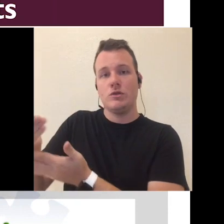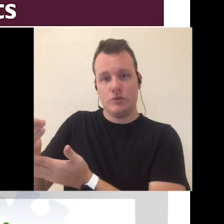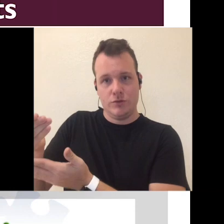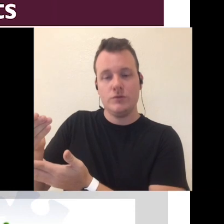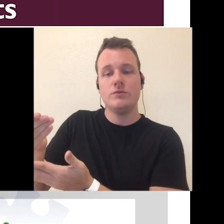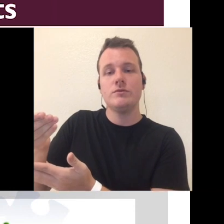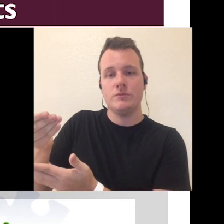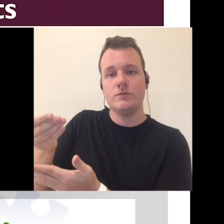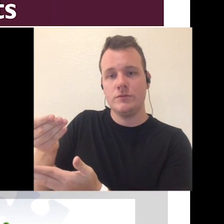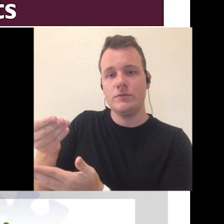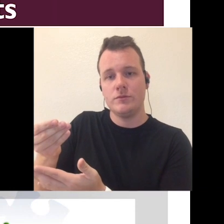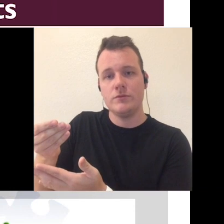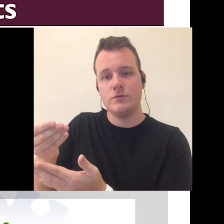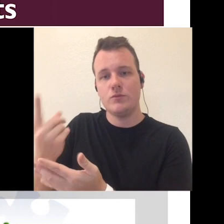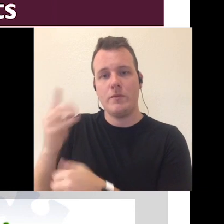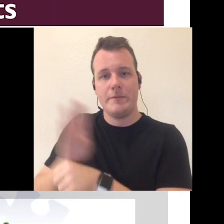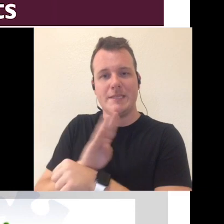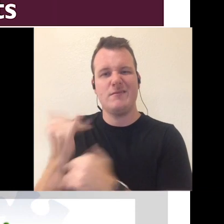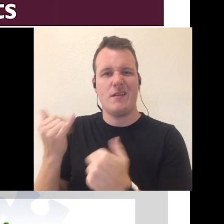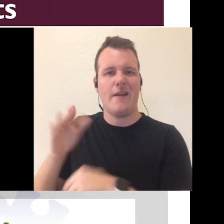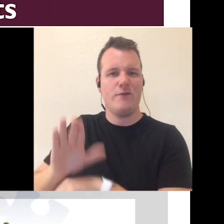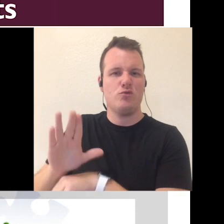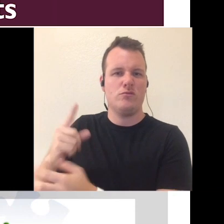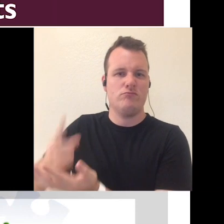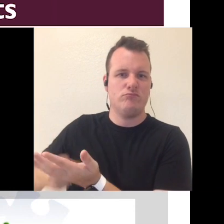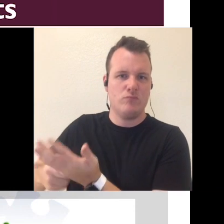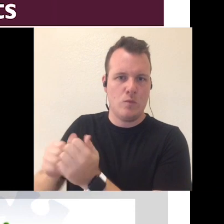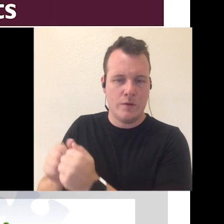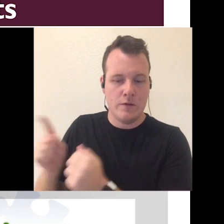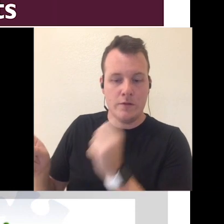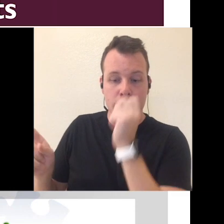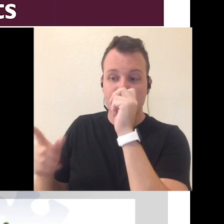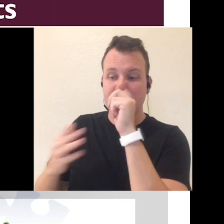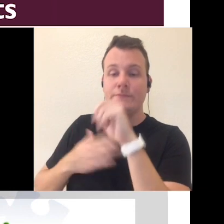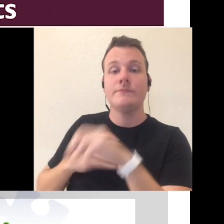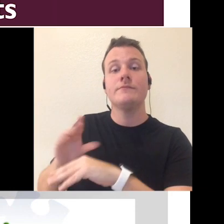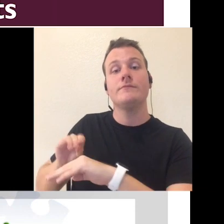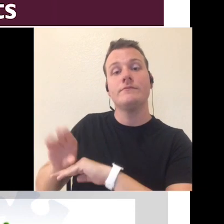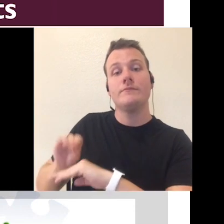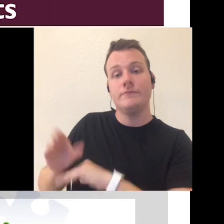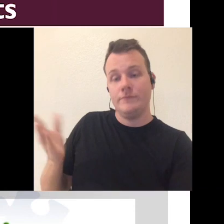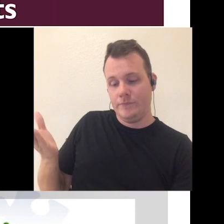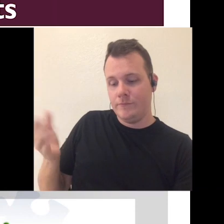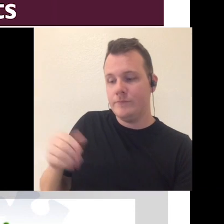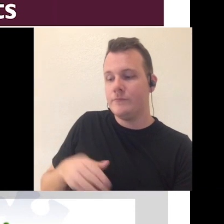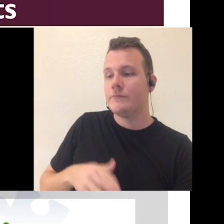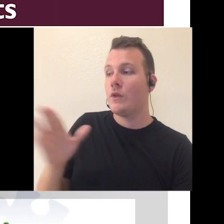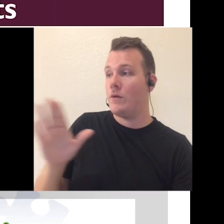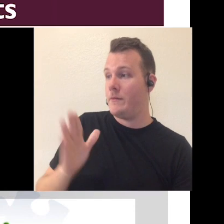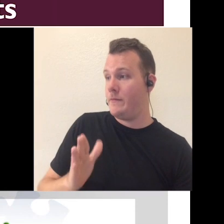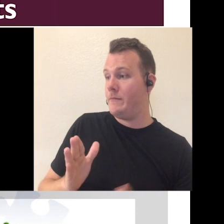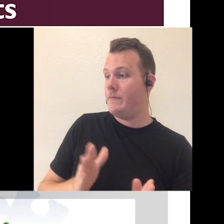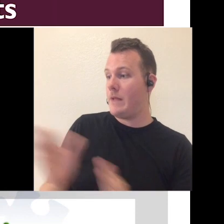practice this afternoon, and and my advice to her was you take your plan, and